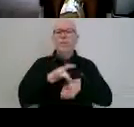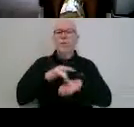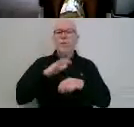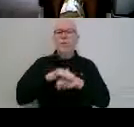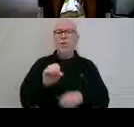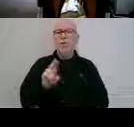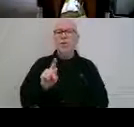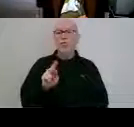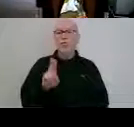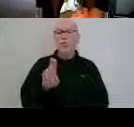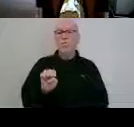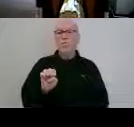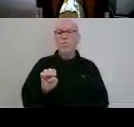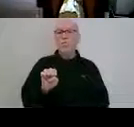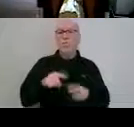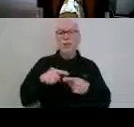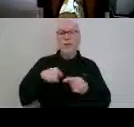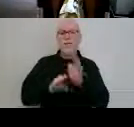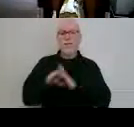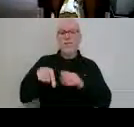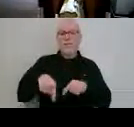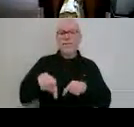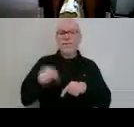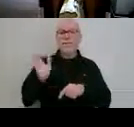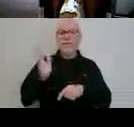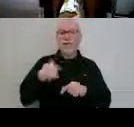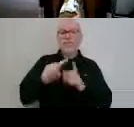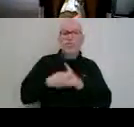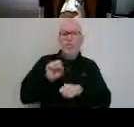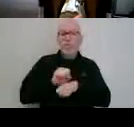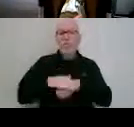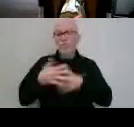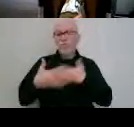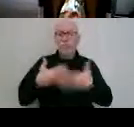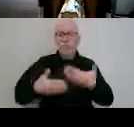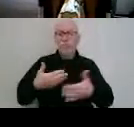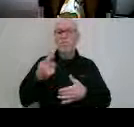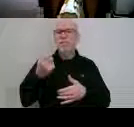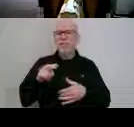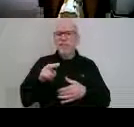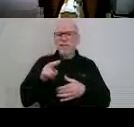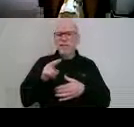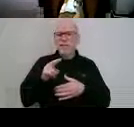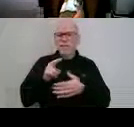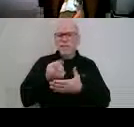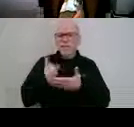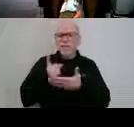when I created this presentation, started working on it. And then about a couple of weeks ago, it disappeared.